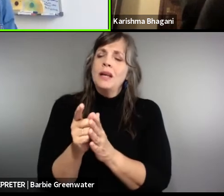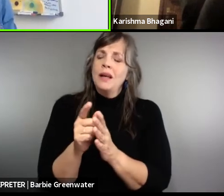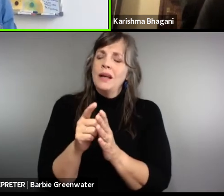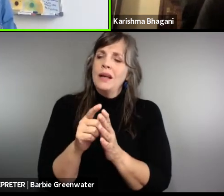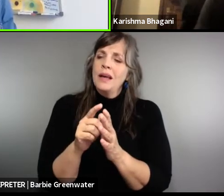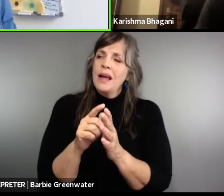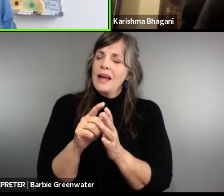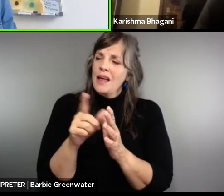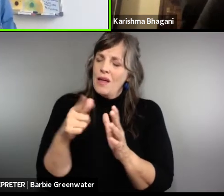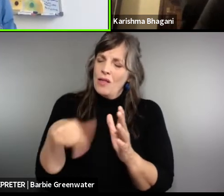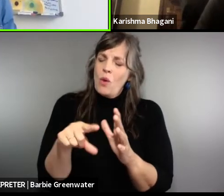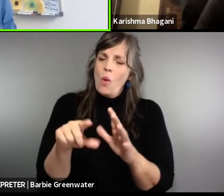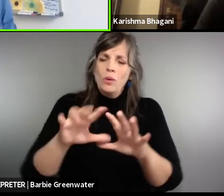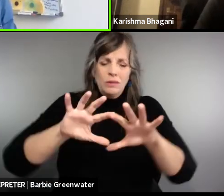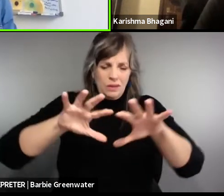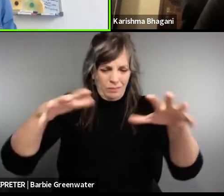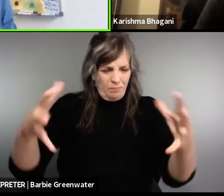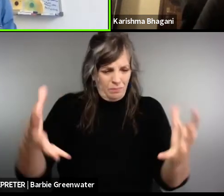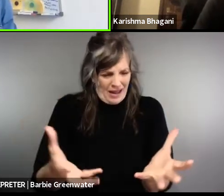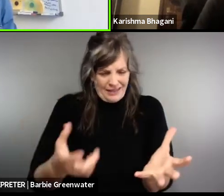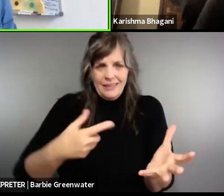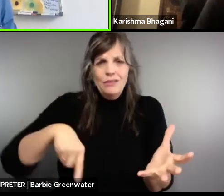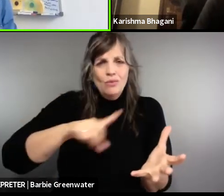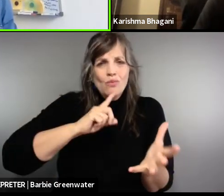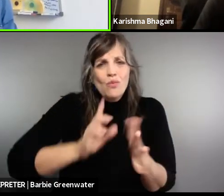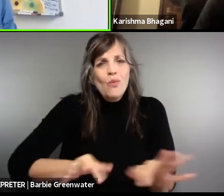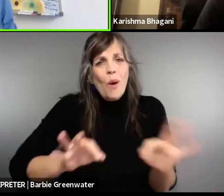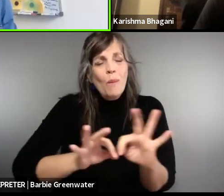We have quite a well-known artists like Lot Vekemans,